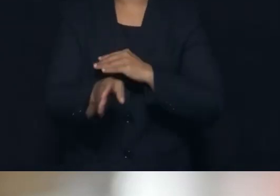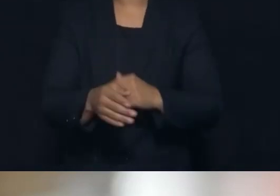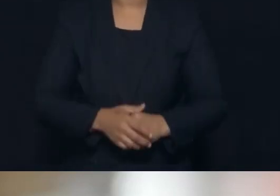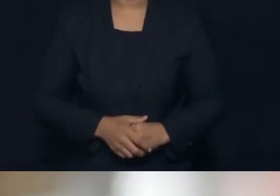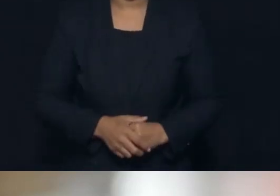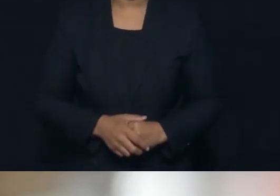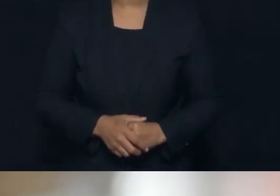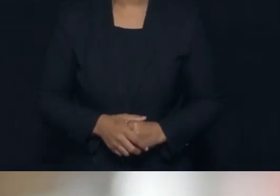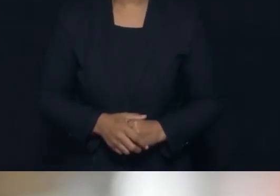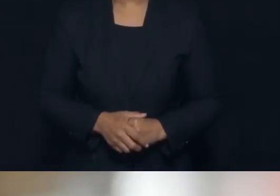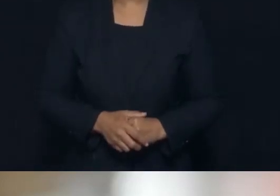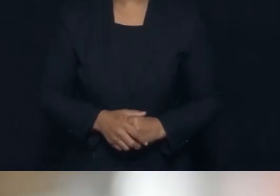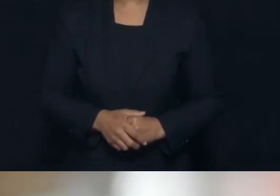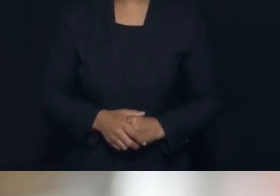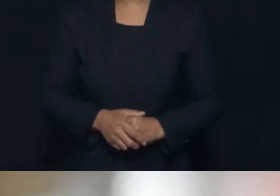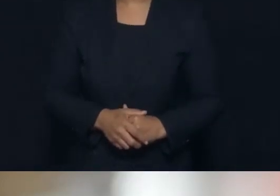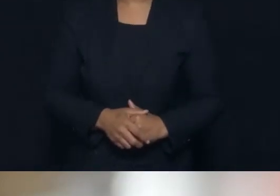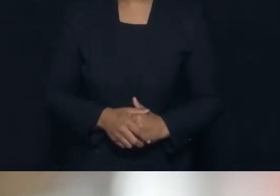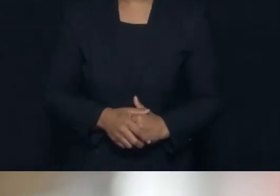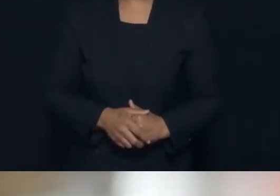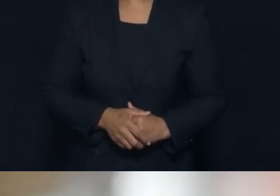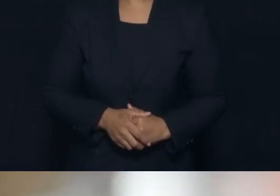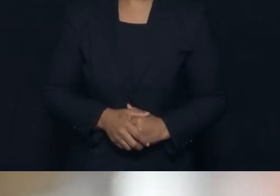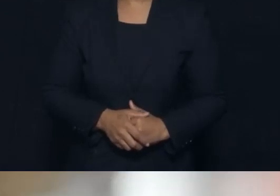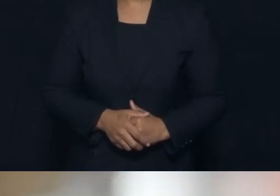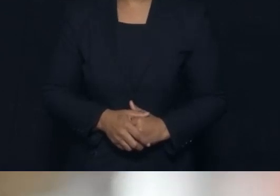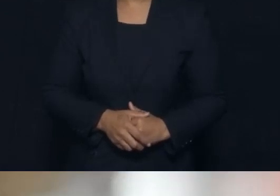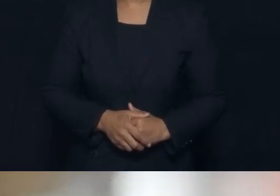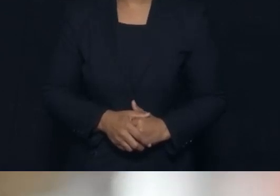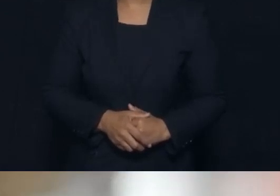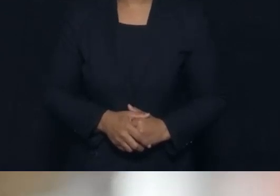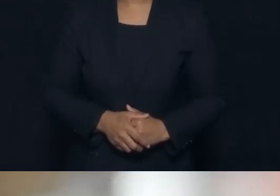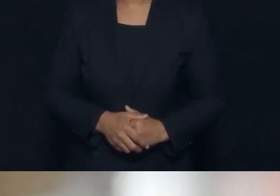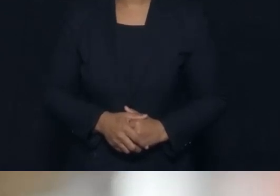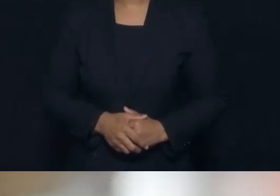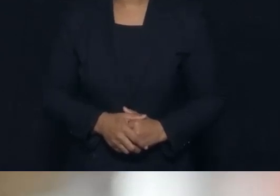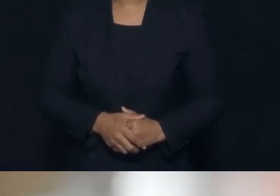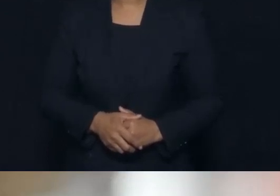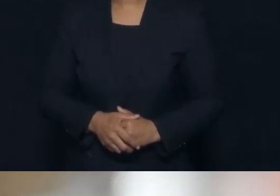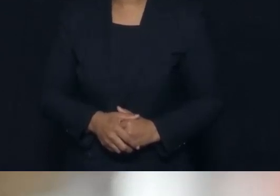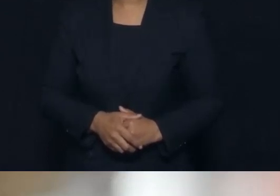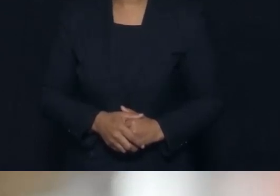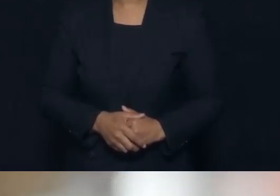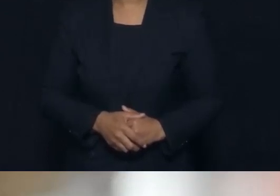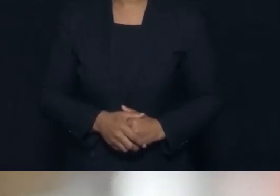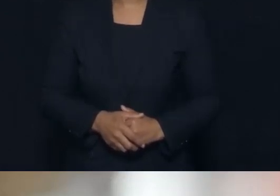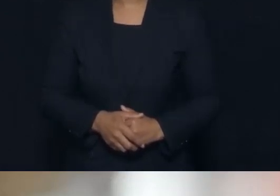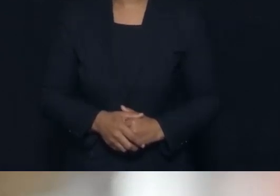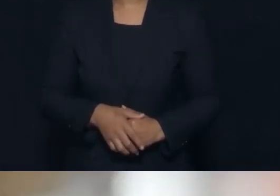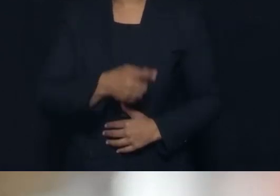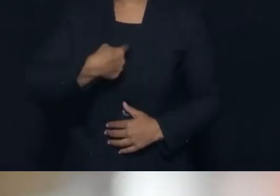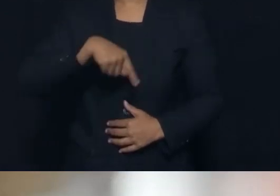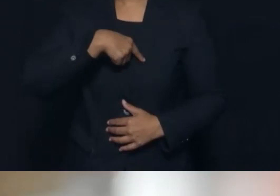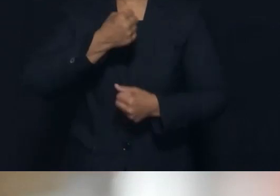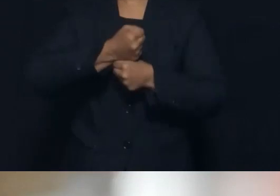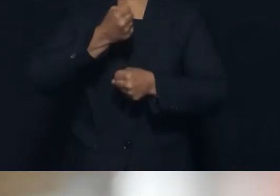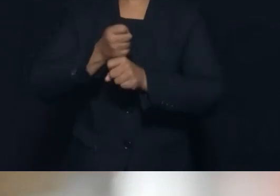There is going to be a system in which the draft standards are going to be distributed